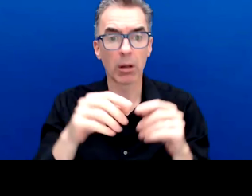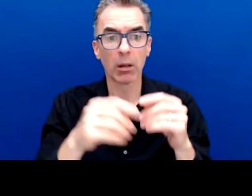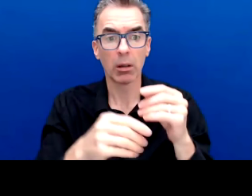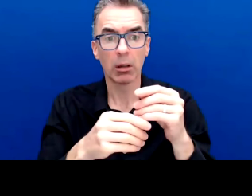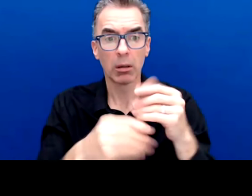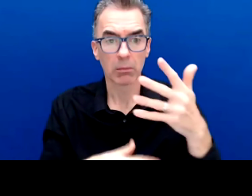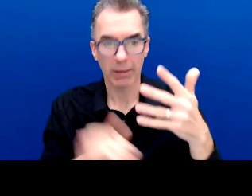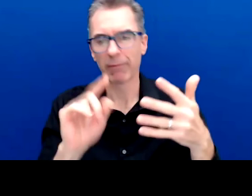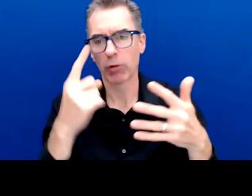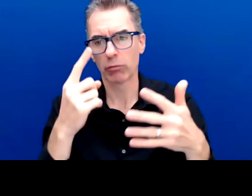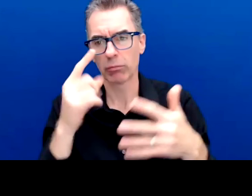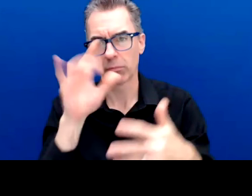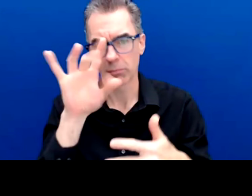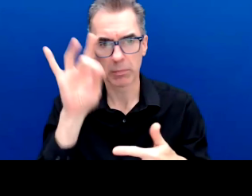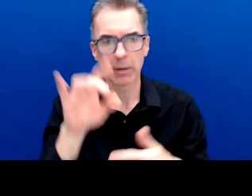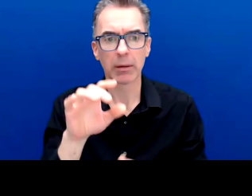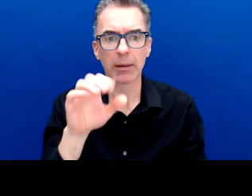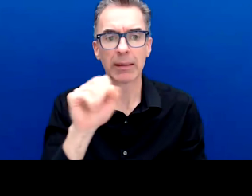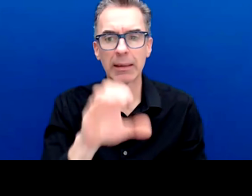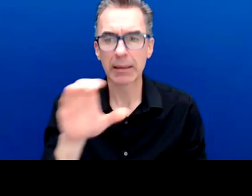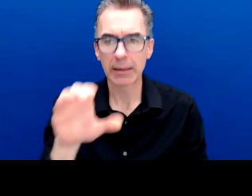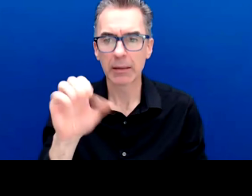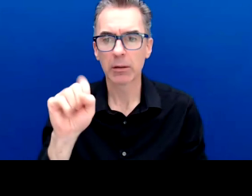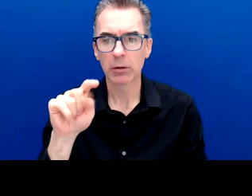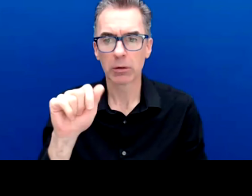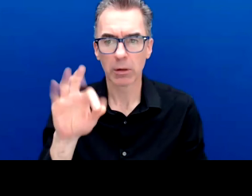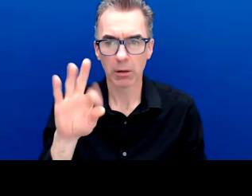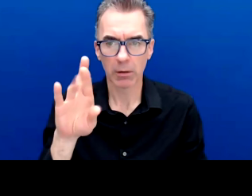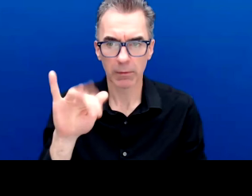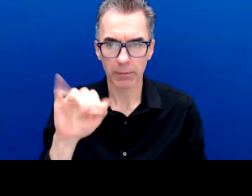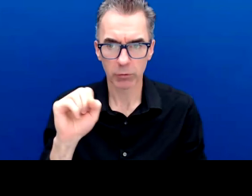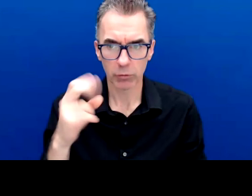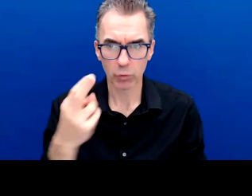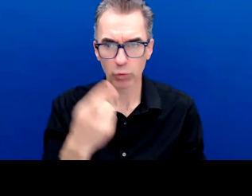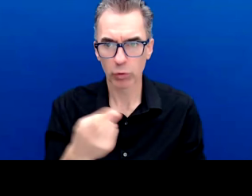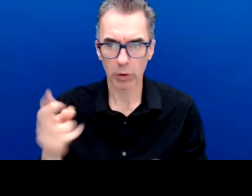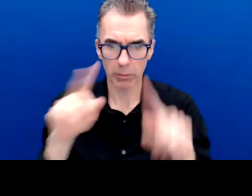And there's the FCC Starfish resource page. That of course needs to be updated, but